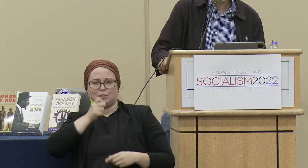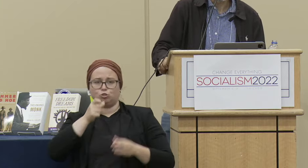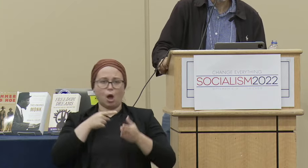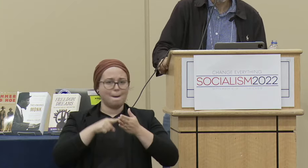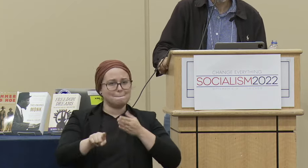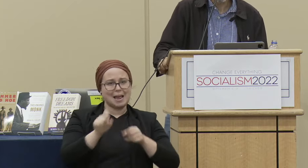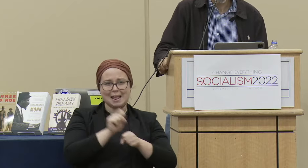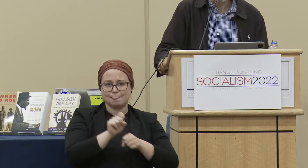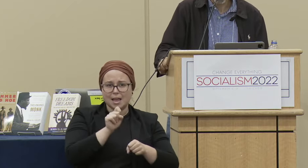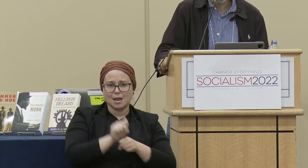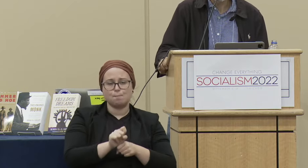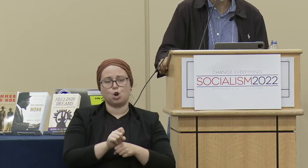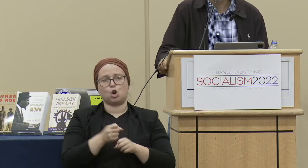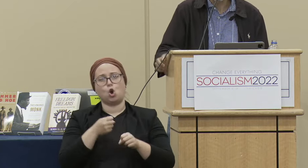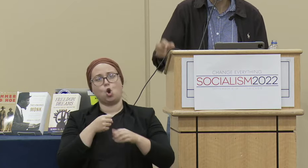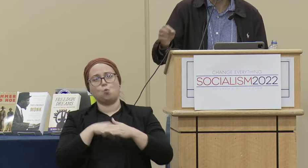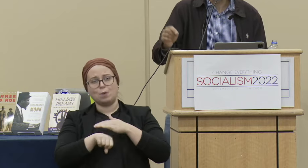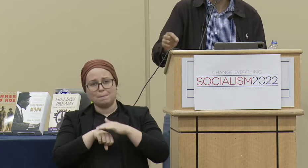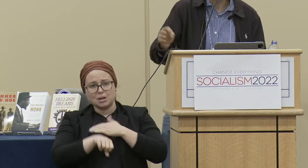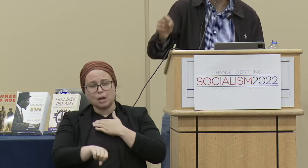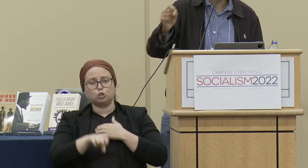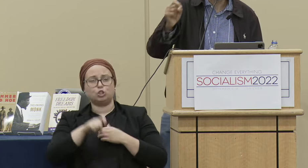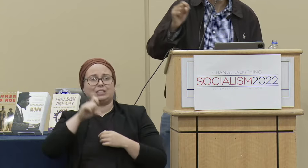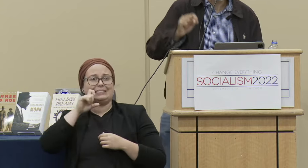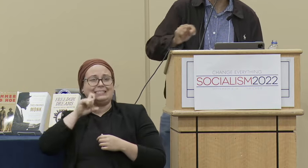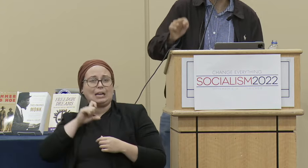at gender and consider women's unpaid labor, reproduction,